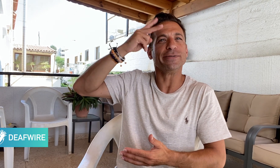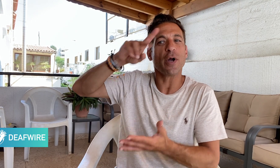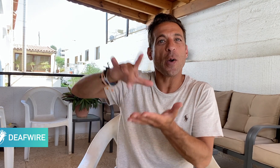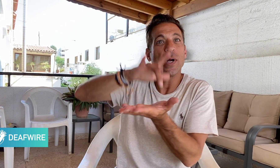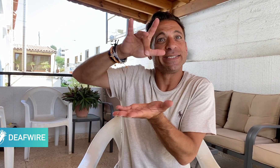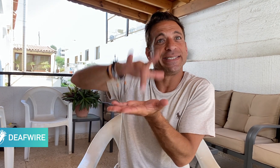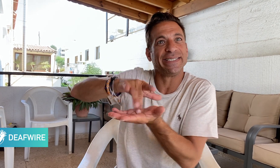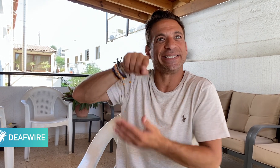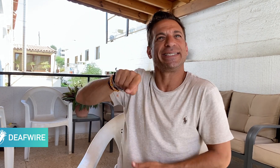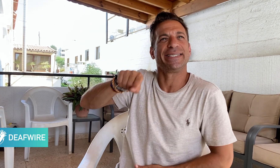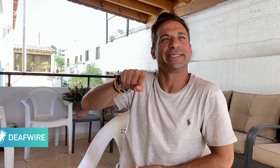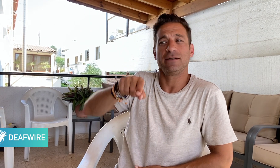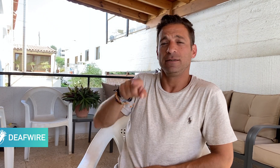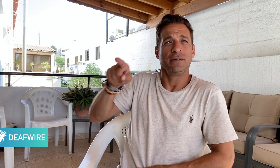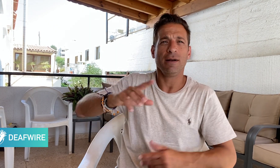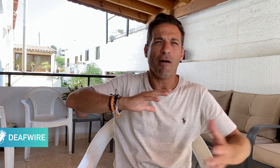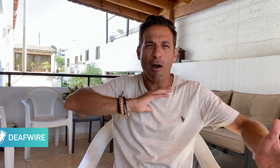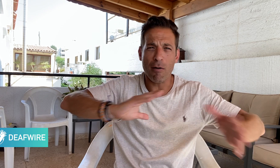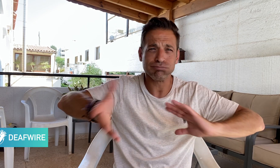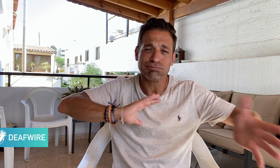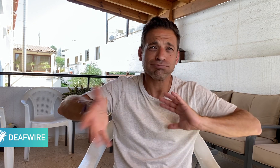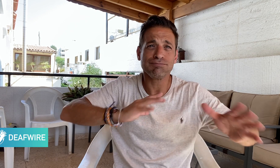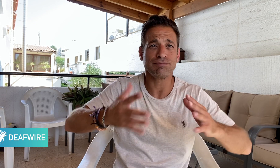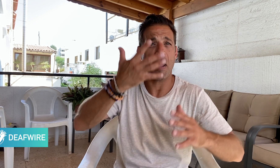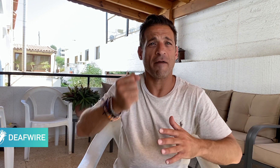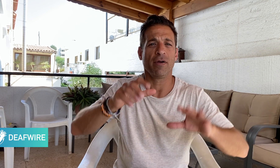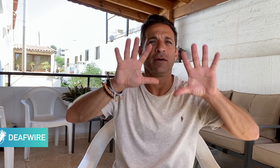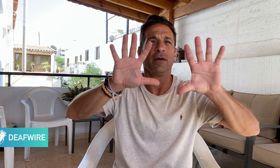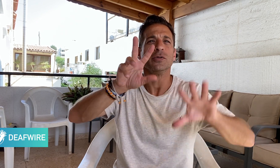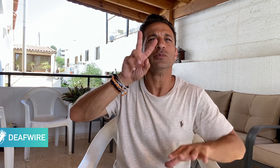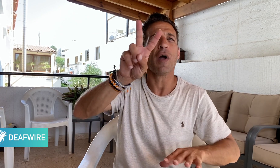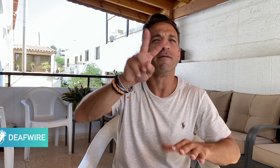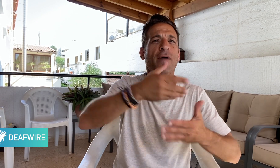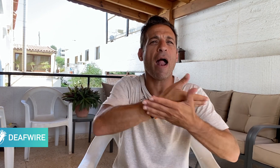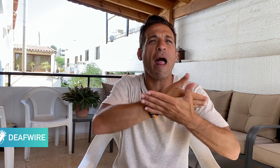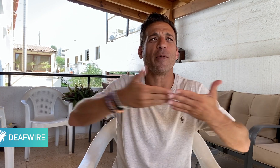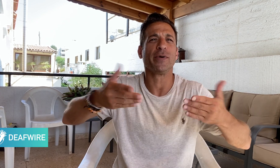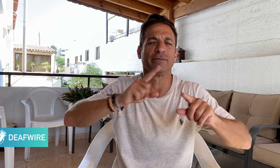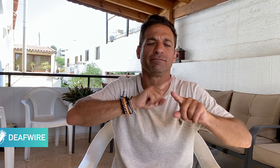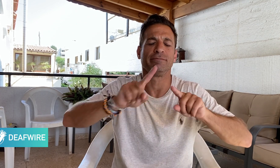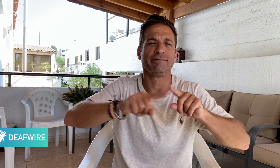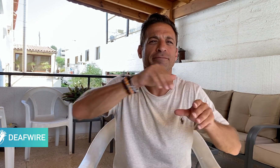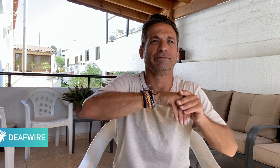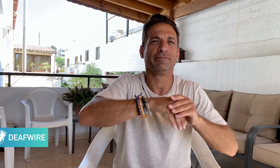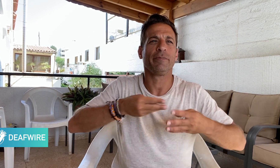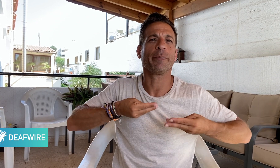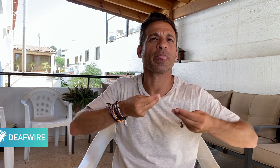He is fluent in twelve different sign languages and